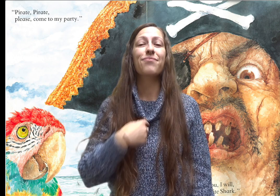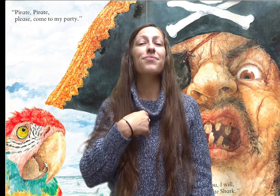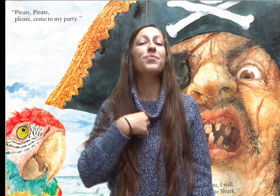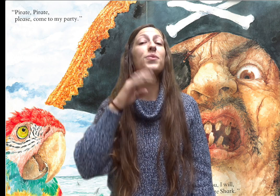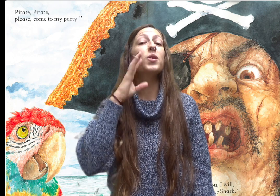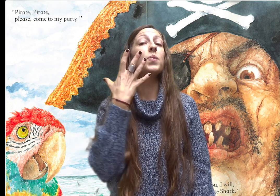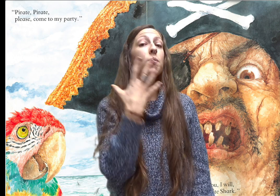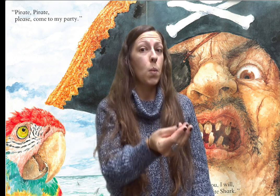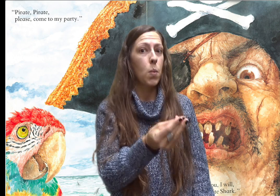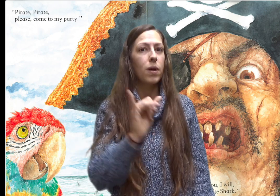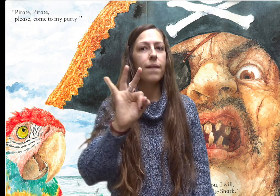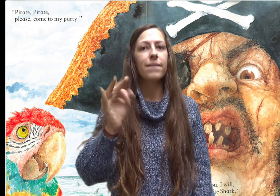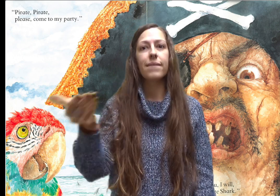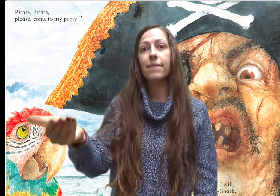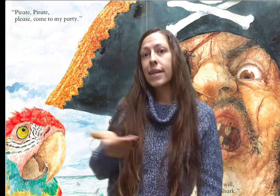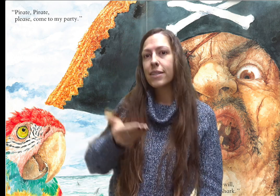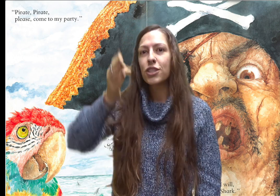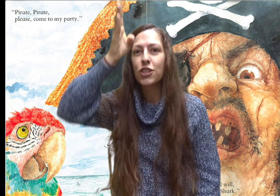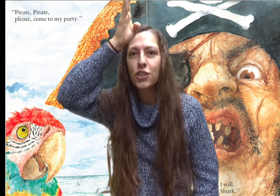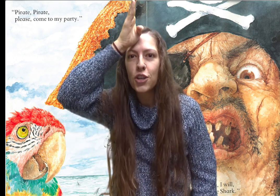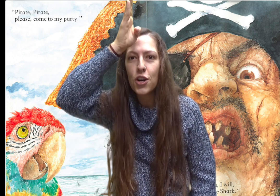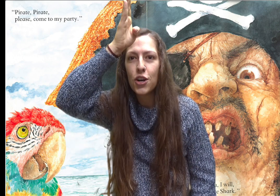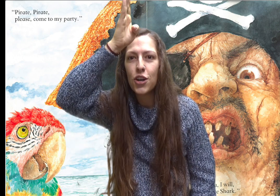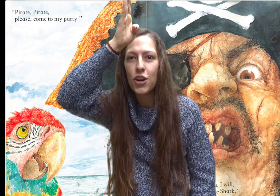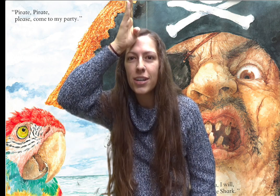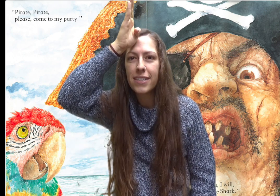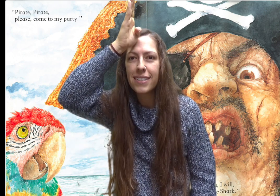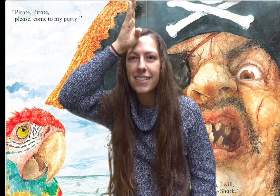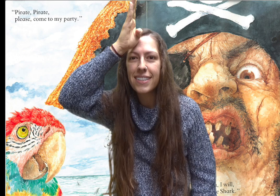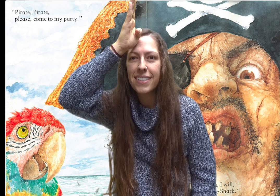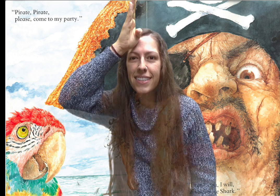Thank you, I will, if you invite Shark.